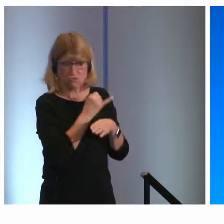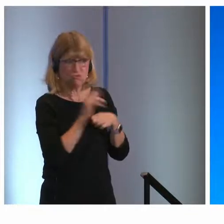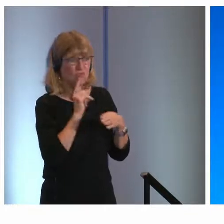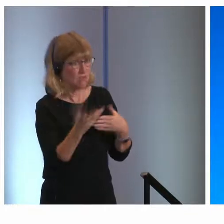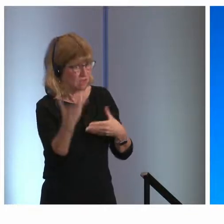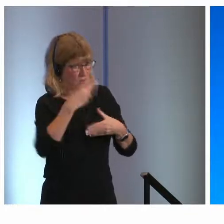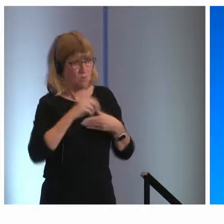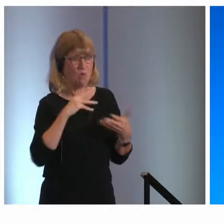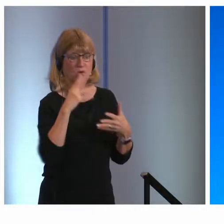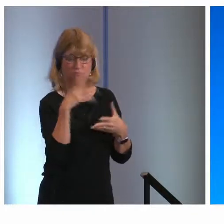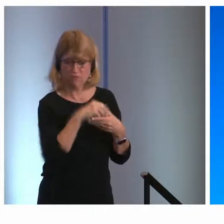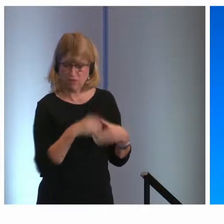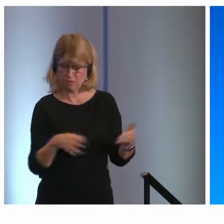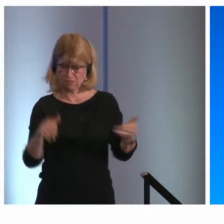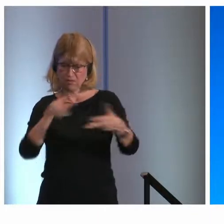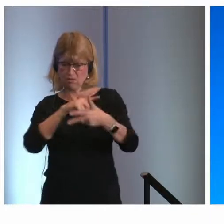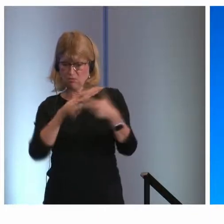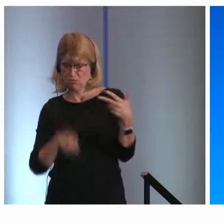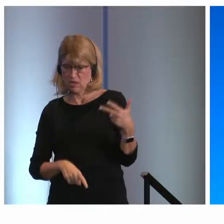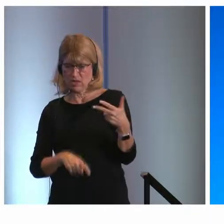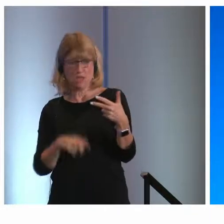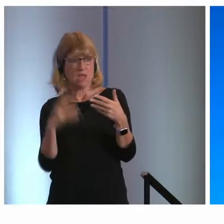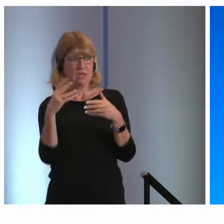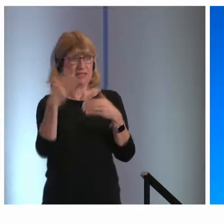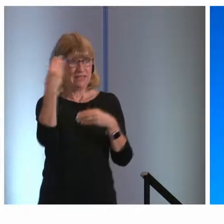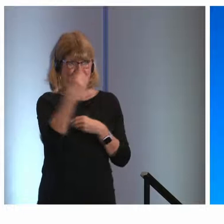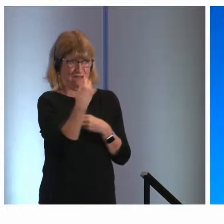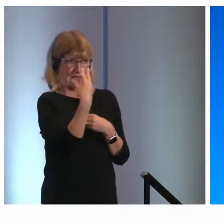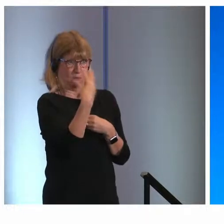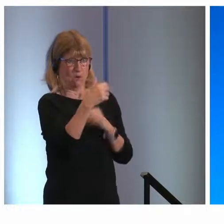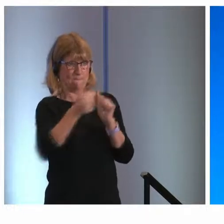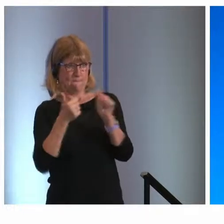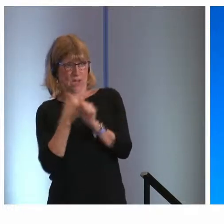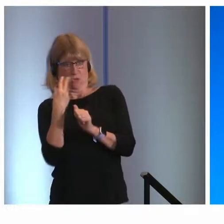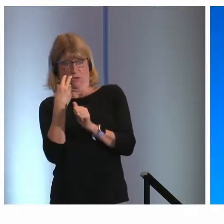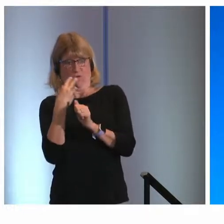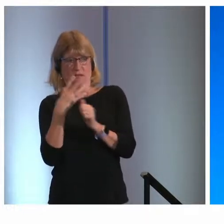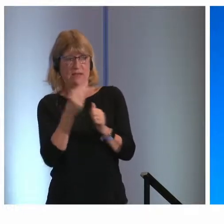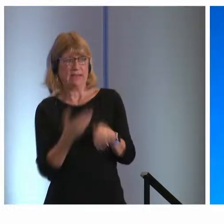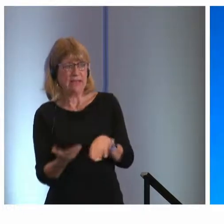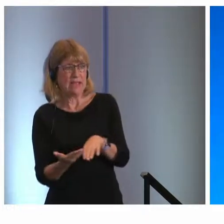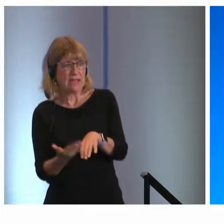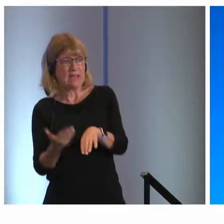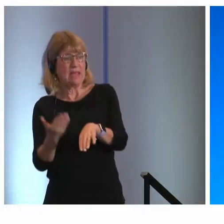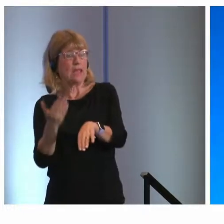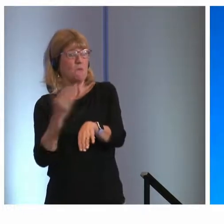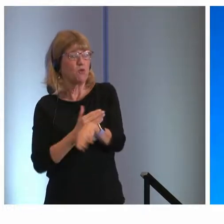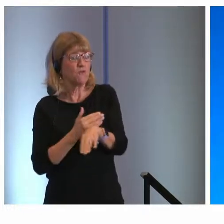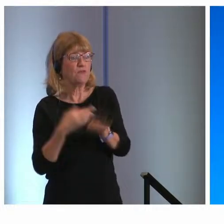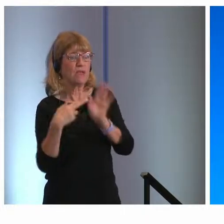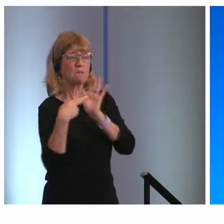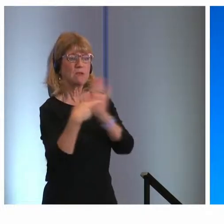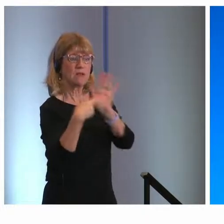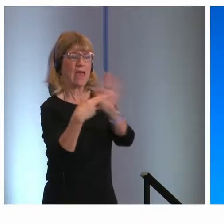media industries, there's three objectives of employment. In front of and behind the camera.